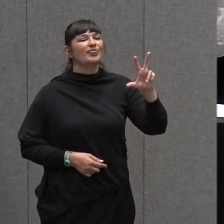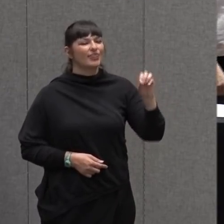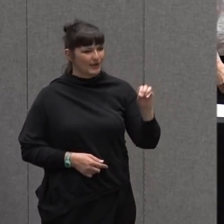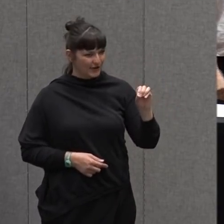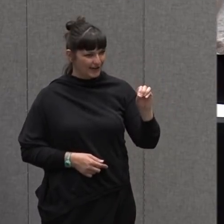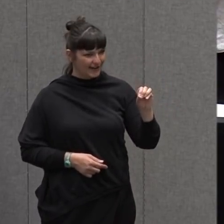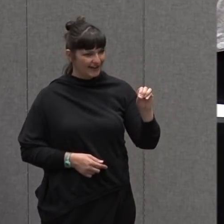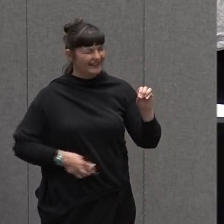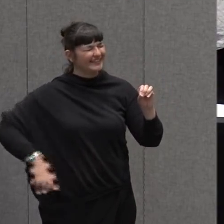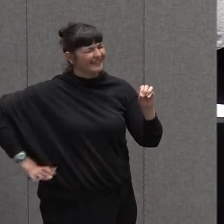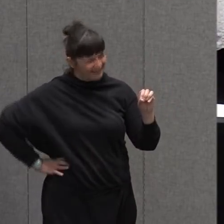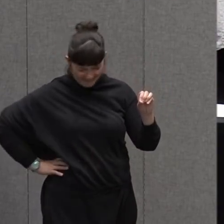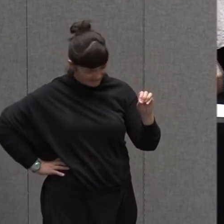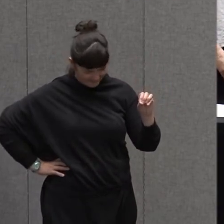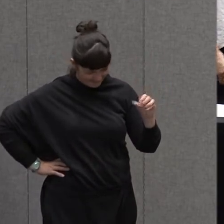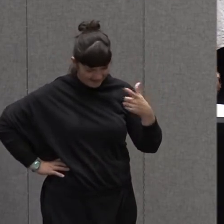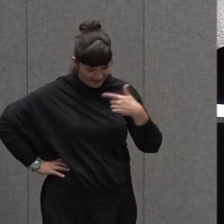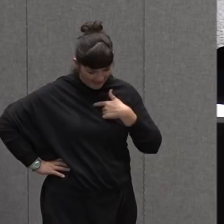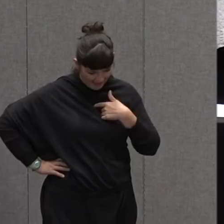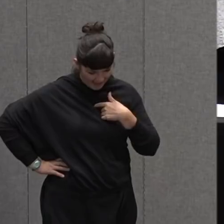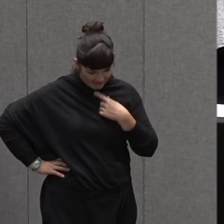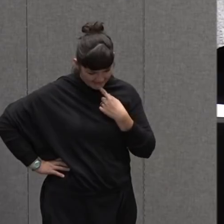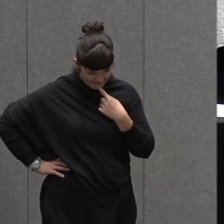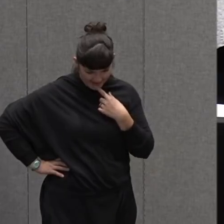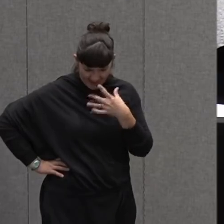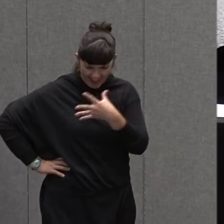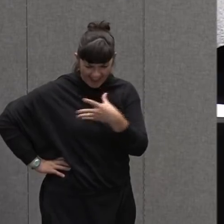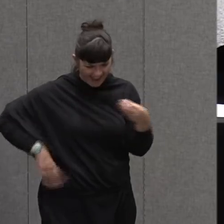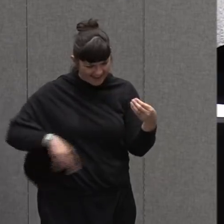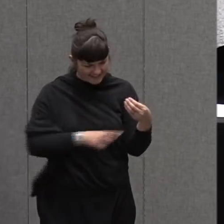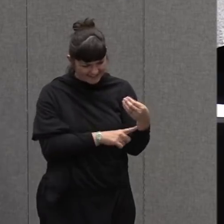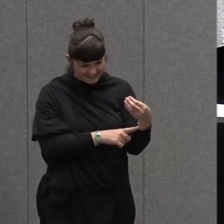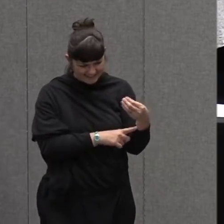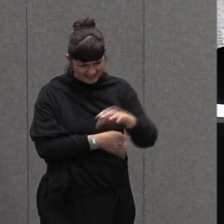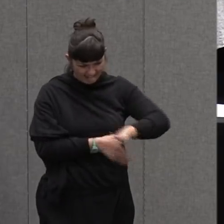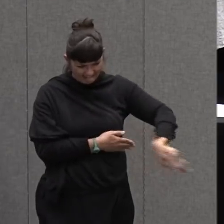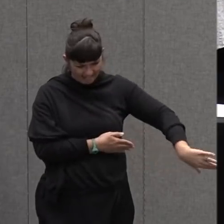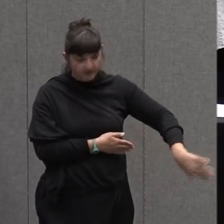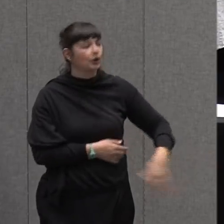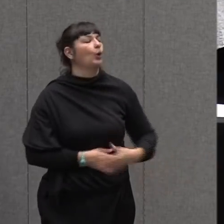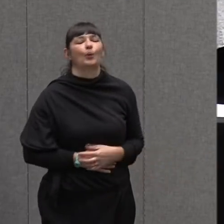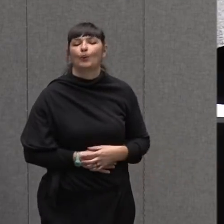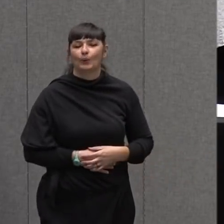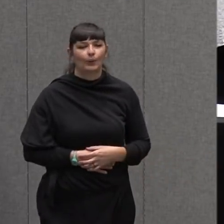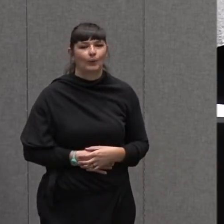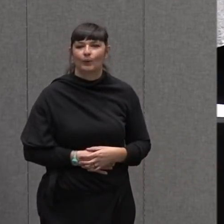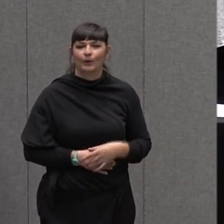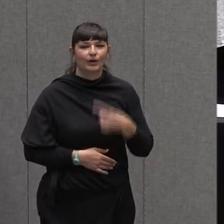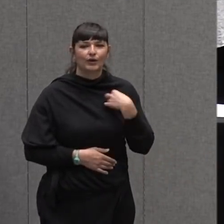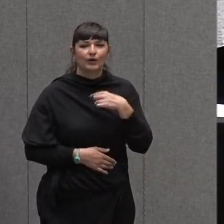I lost the sequence there. Did I say and? No but we both did 210 and then went straight to 220.